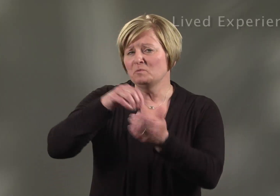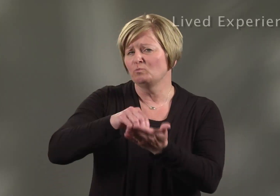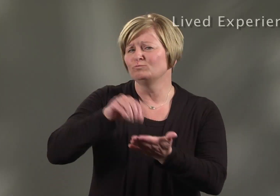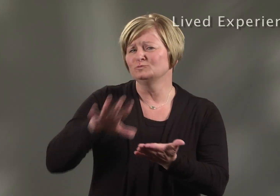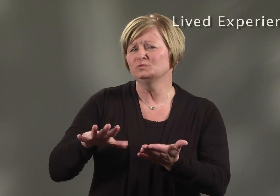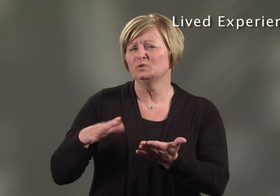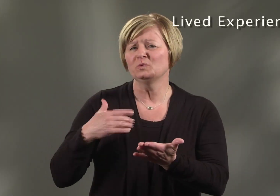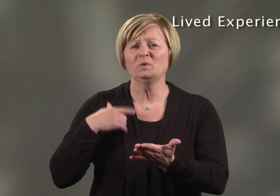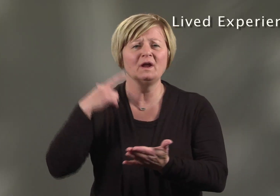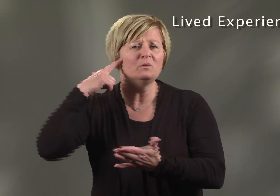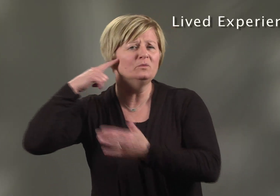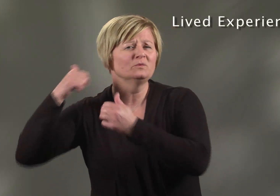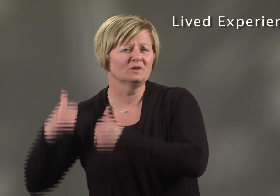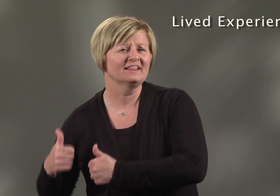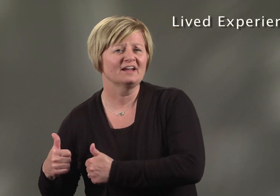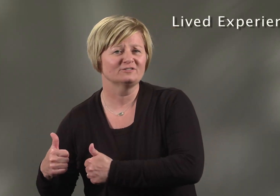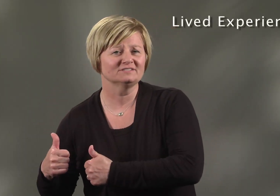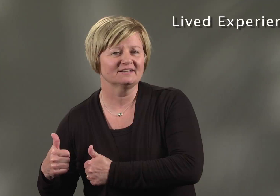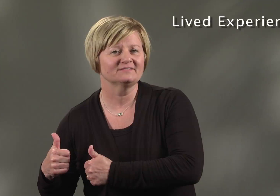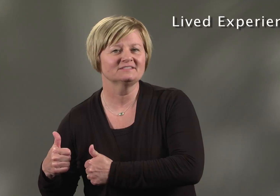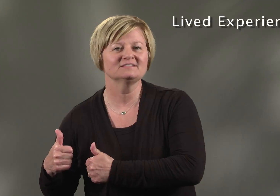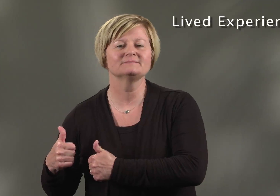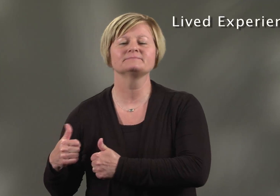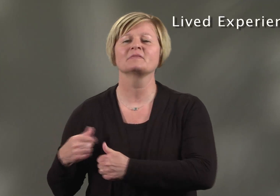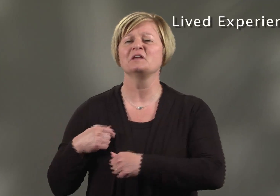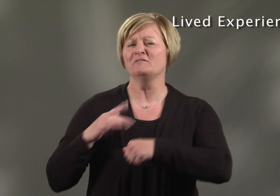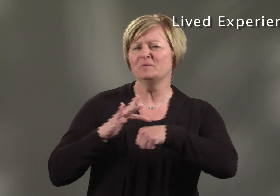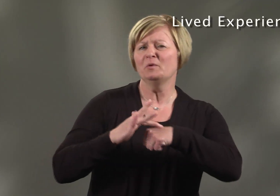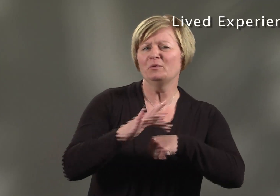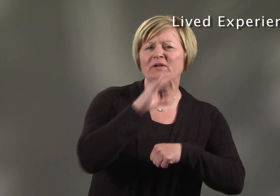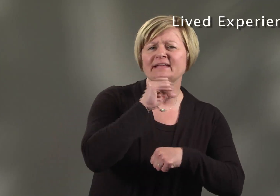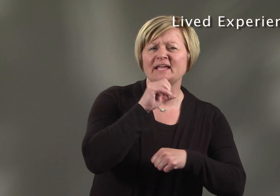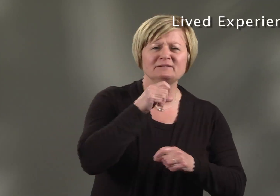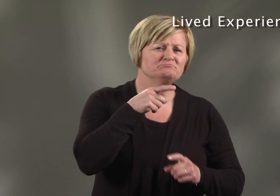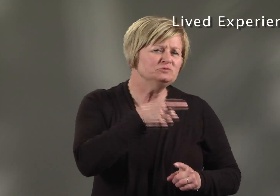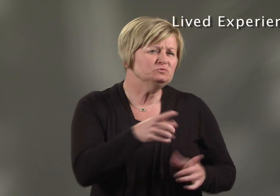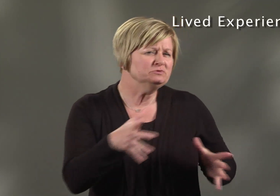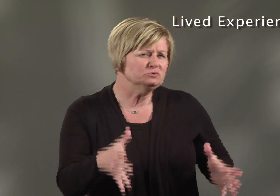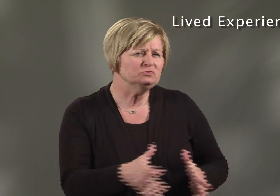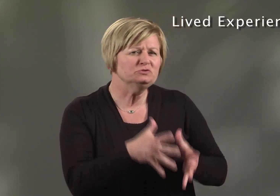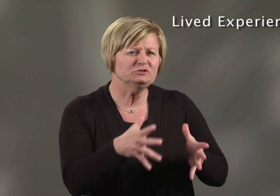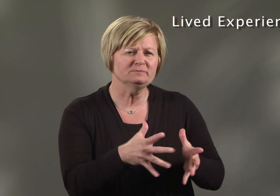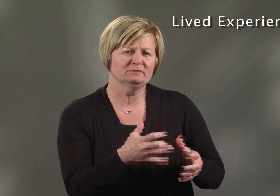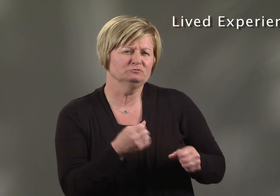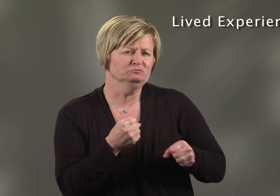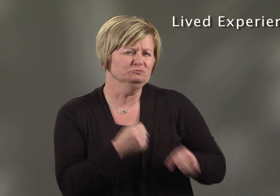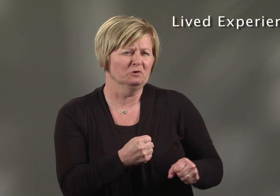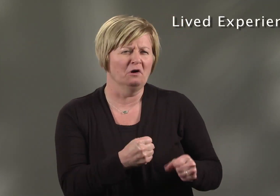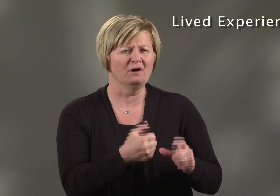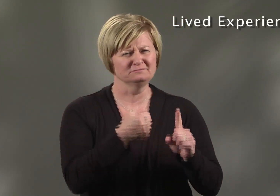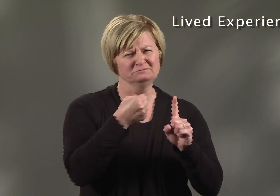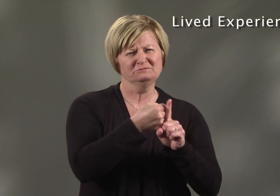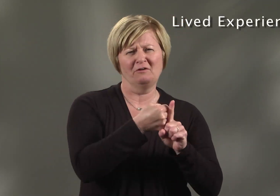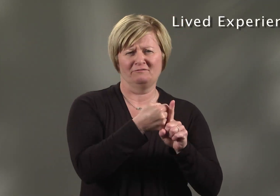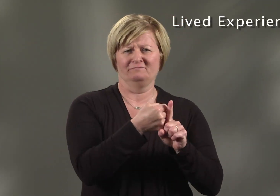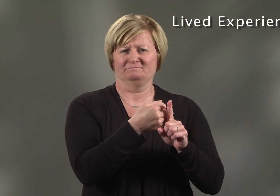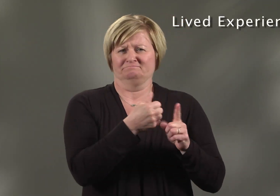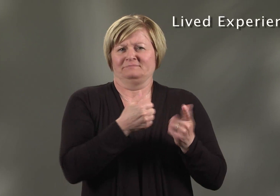I remember a student who had unilateral deafness. From an early age, she was encouraged to be a strong self-advocate,